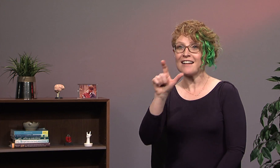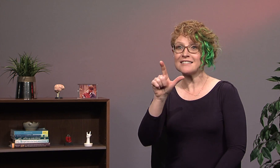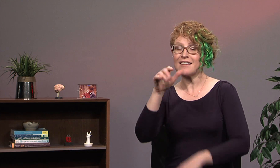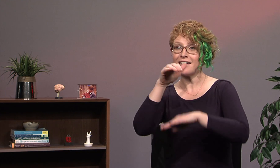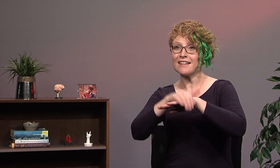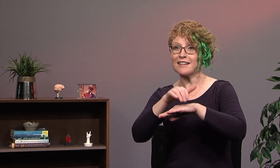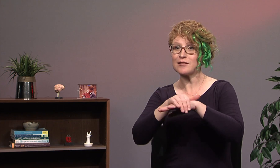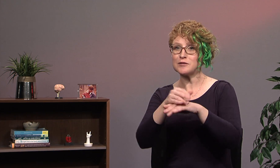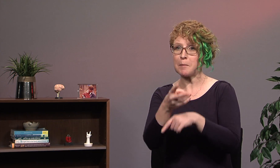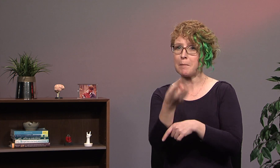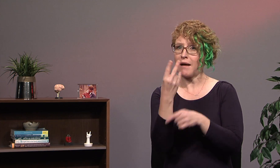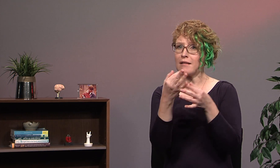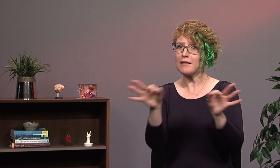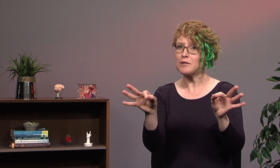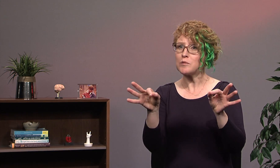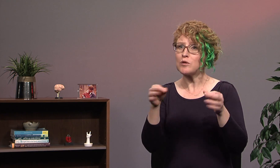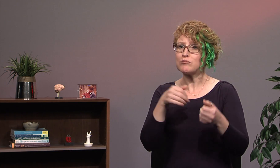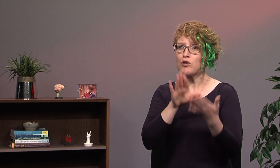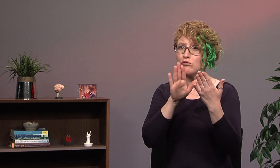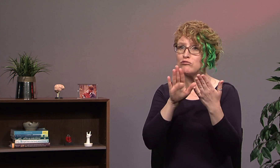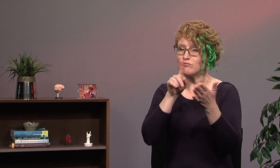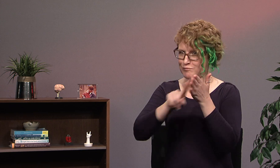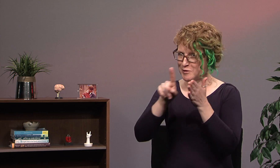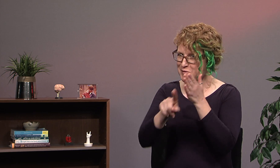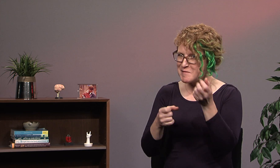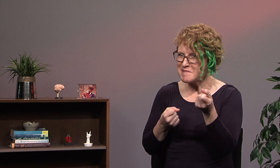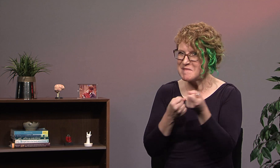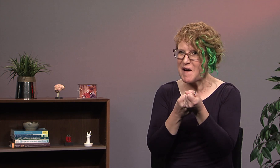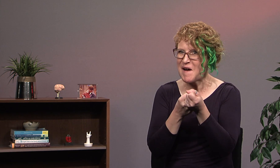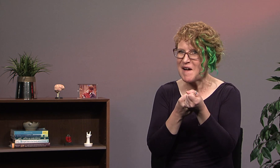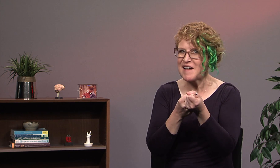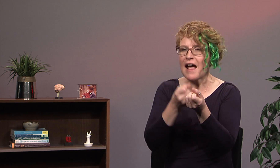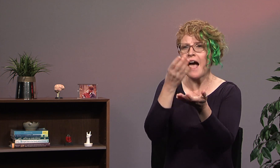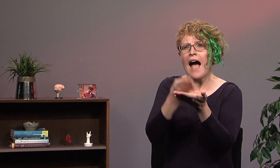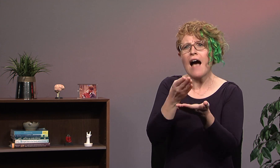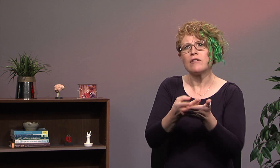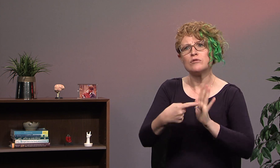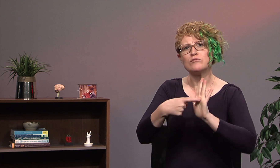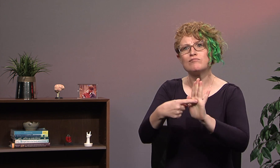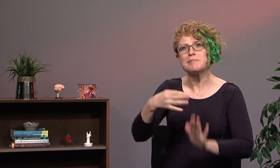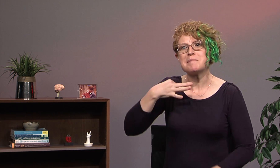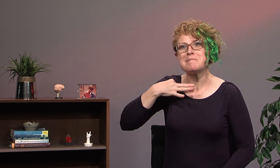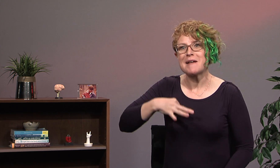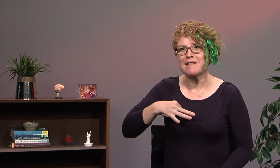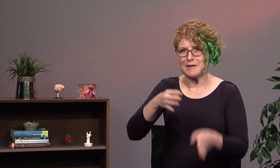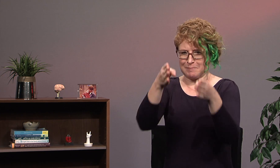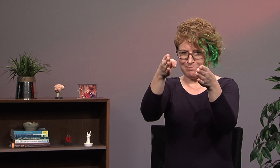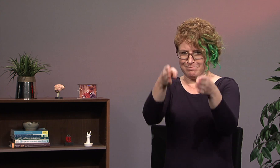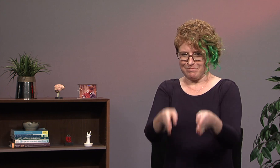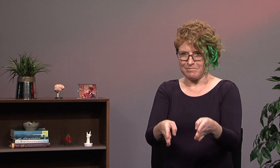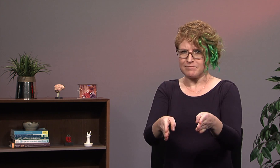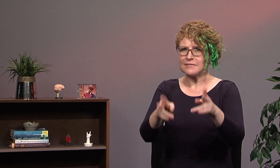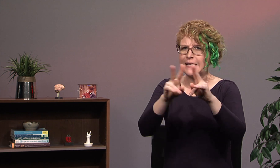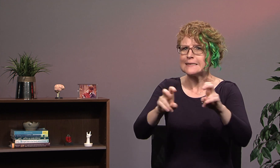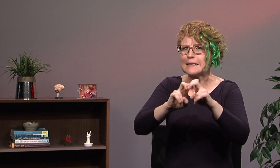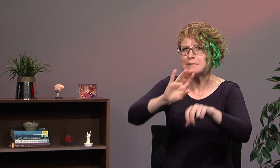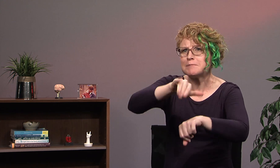An ASL and English bilingual approach is supported by evidence which shows the benefit of using an individualized, assessment-driven approach